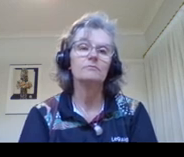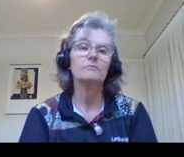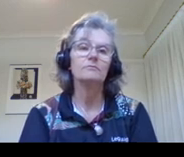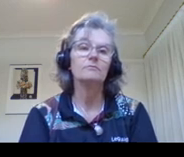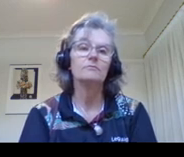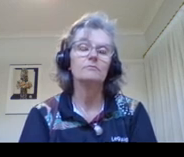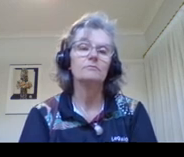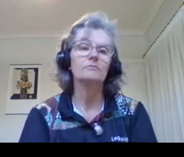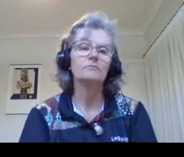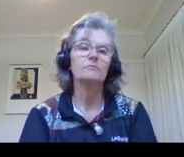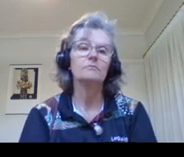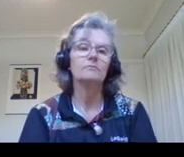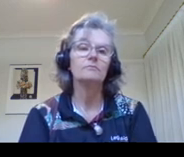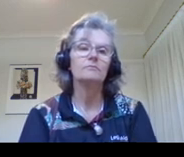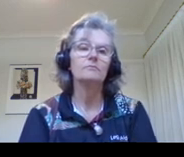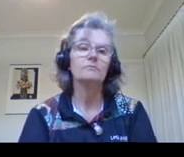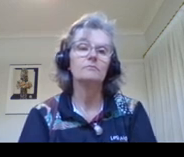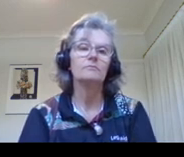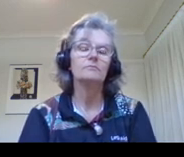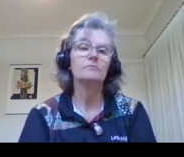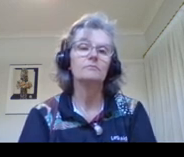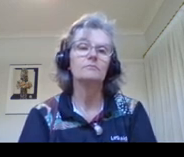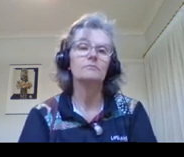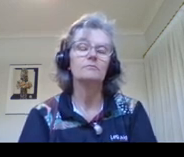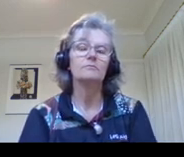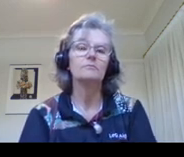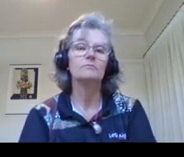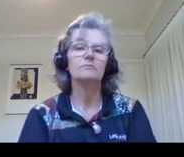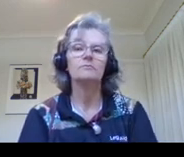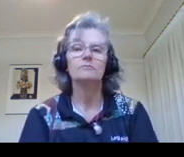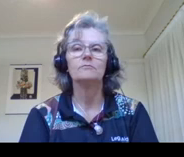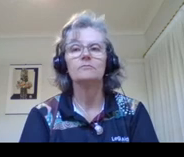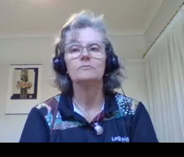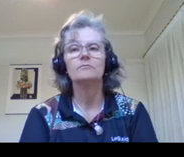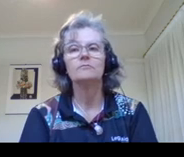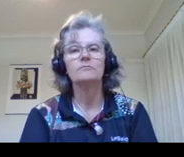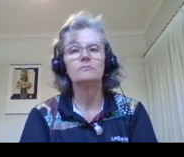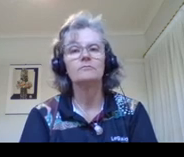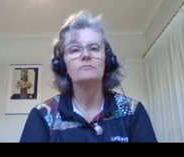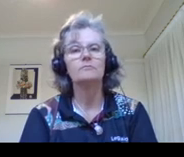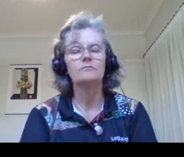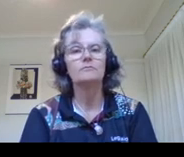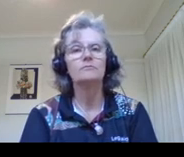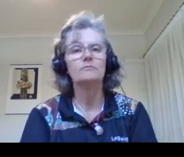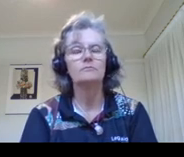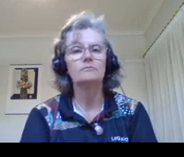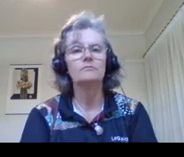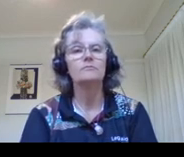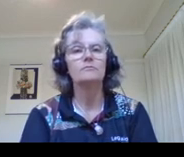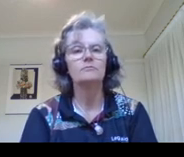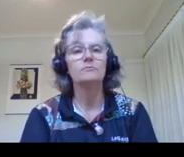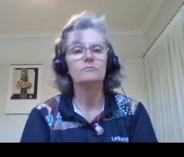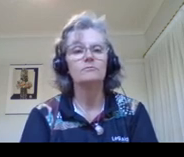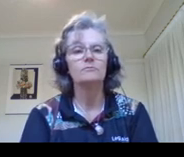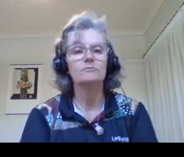control who's able to access your money and not so if a scammer already has your online